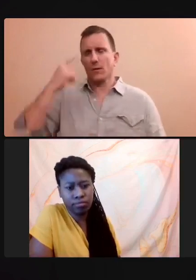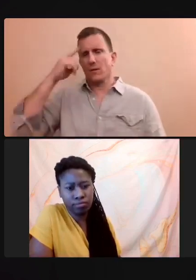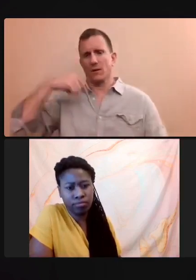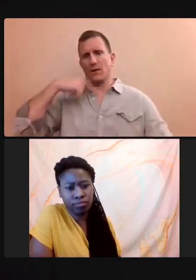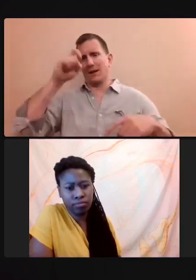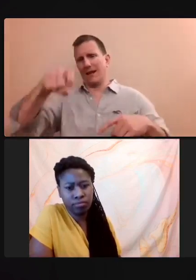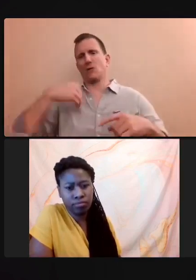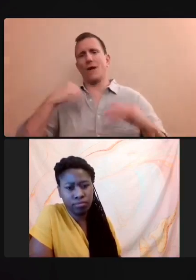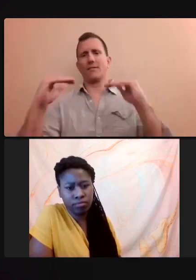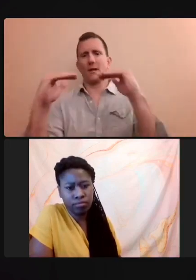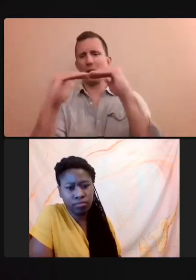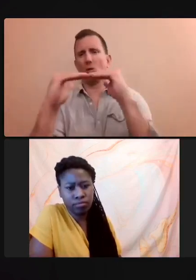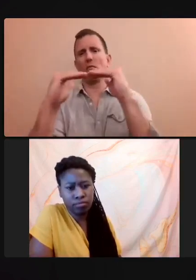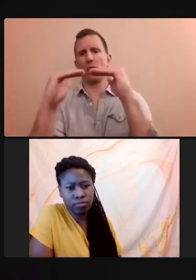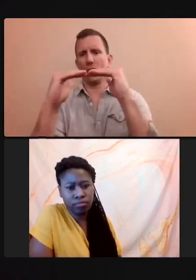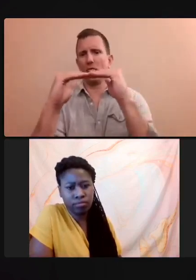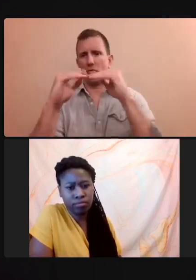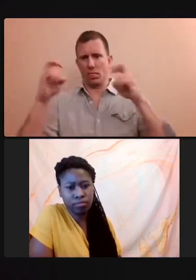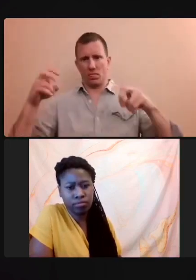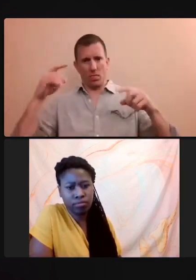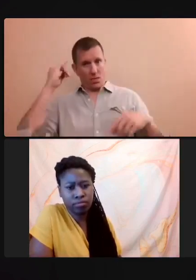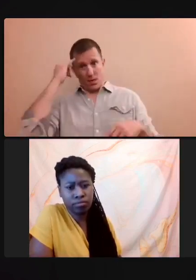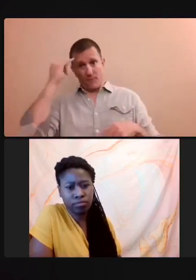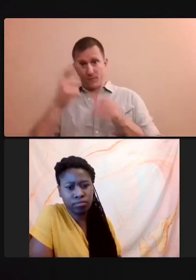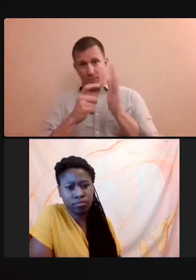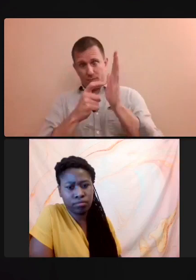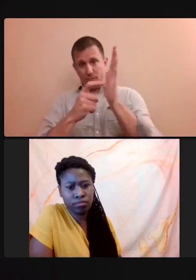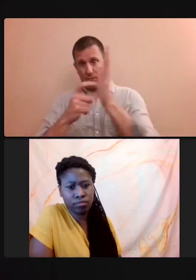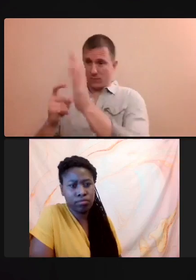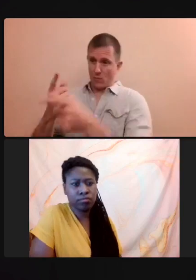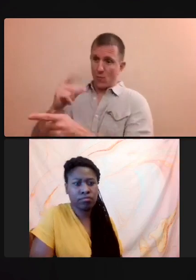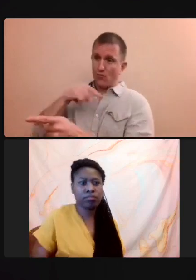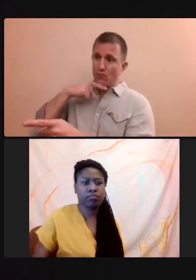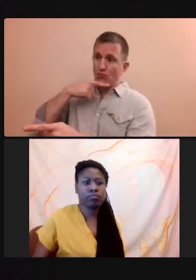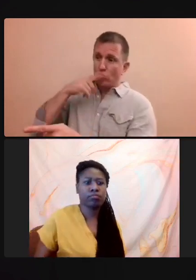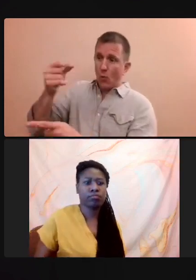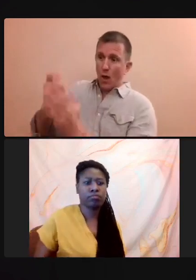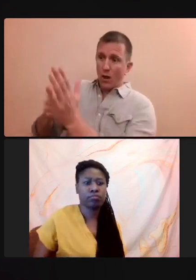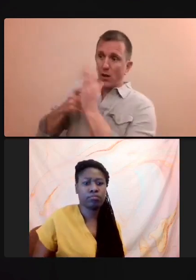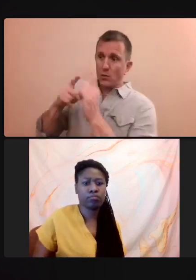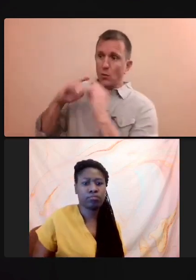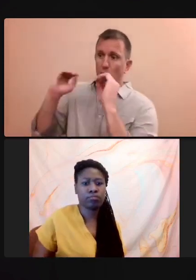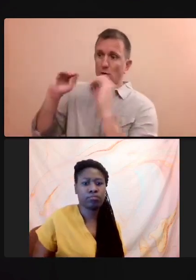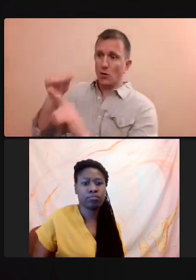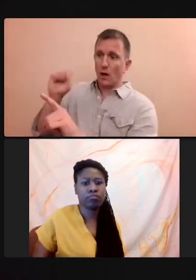like for in general, deaf people have a harder time finding a job.